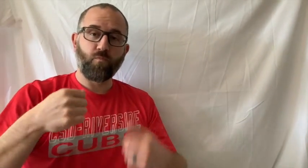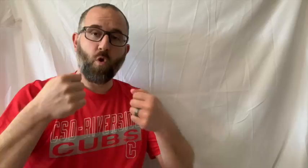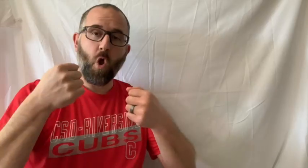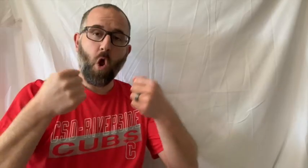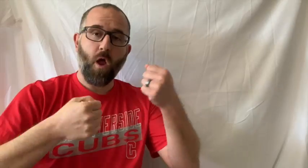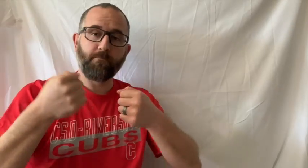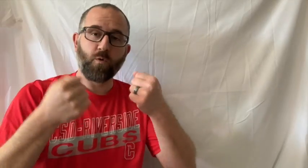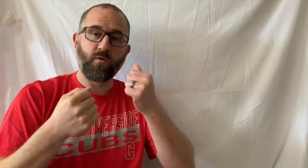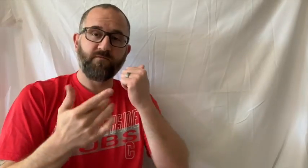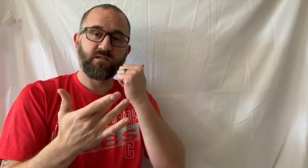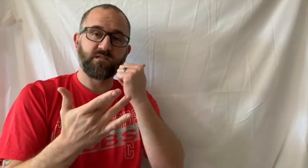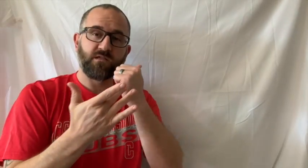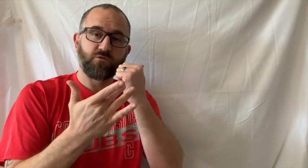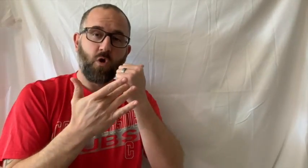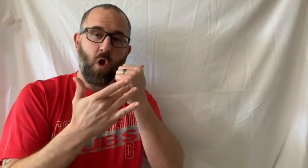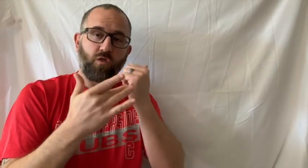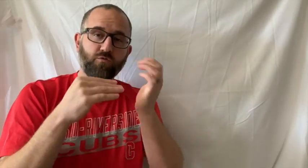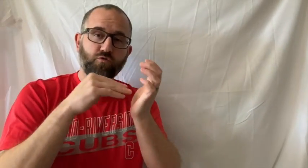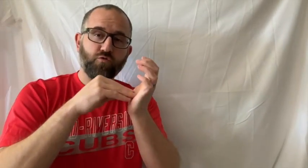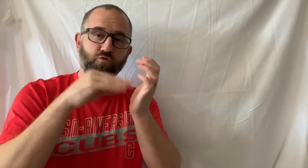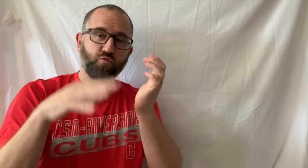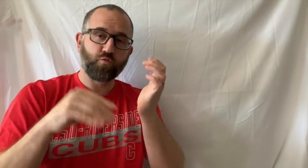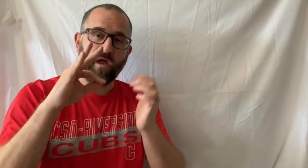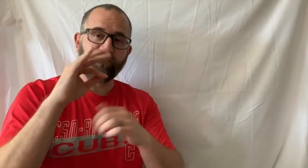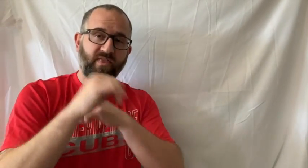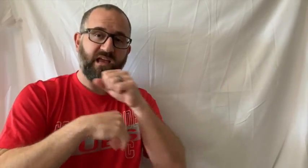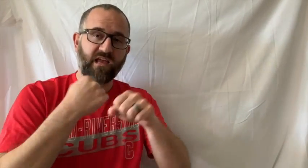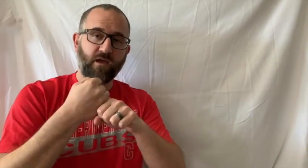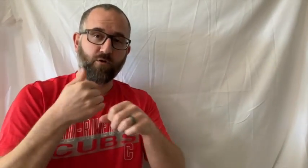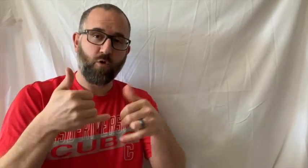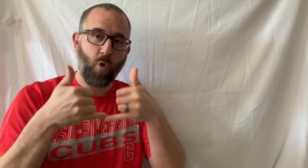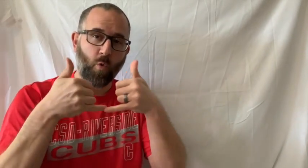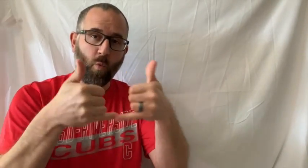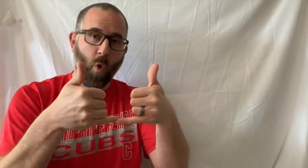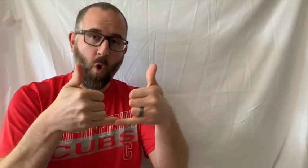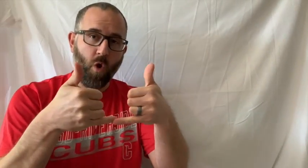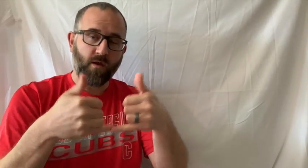I am here to introduce our automotive student of the